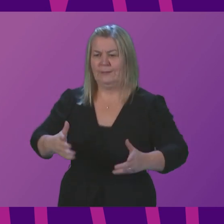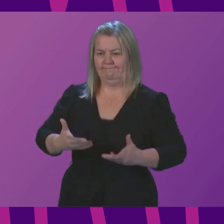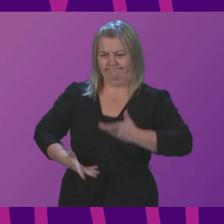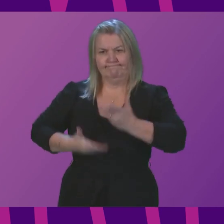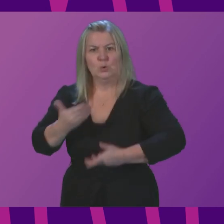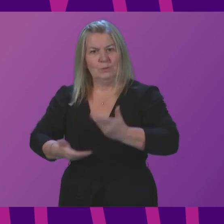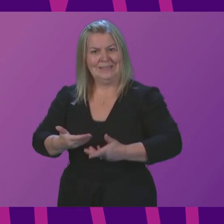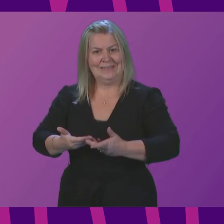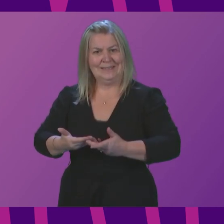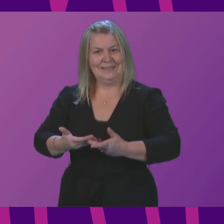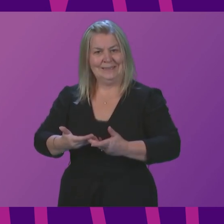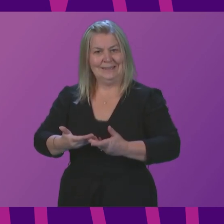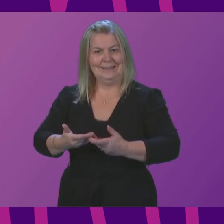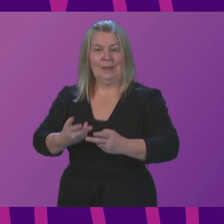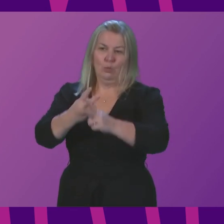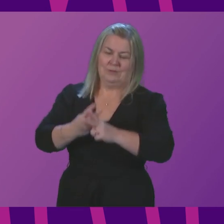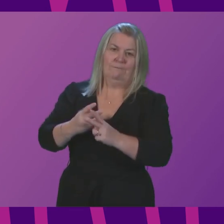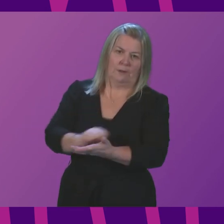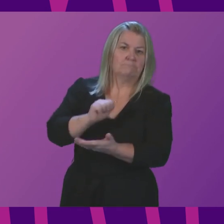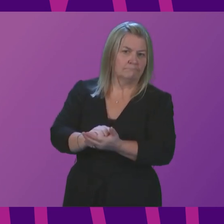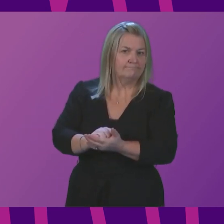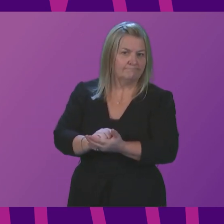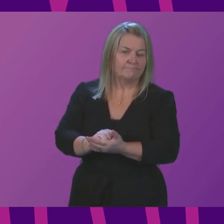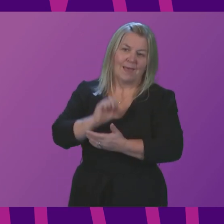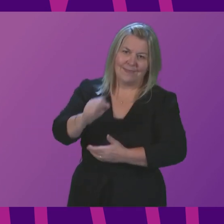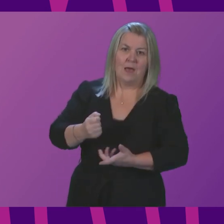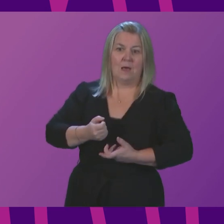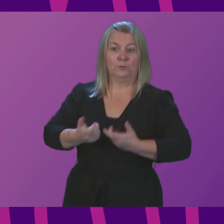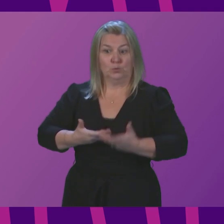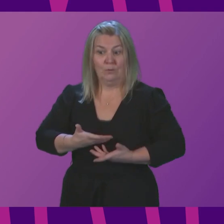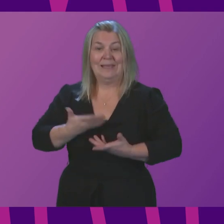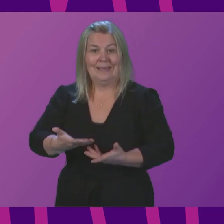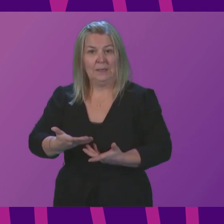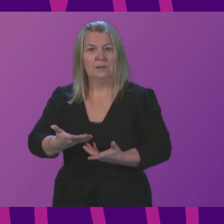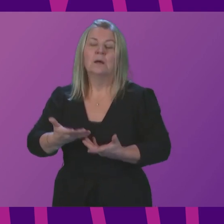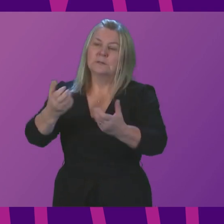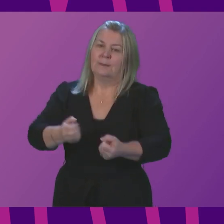that their concerns and reports will be taken seriously, that all due process will be applied